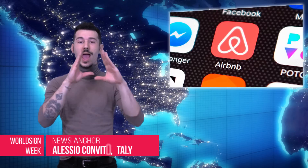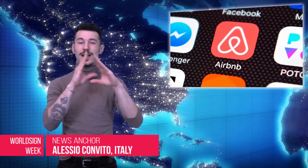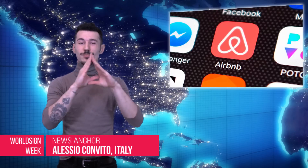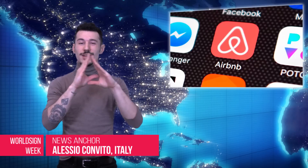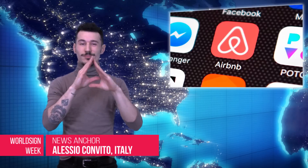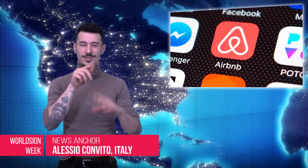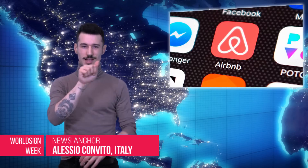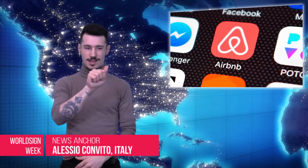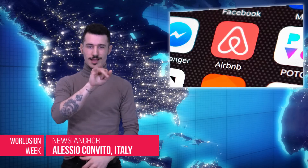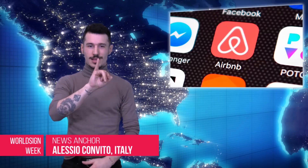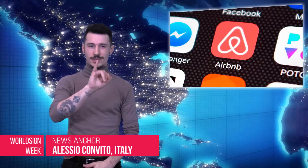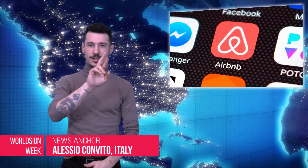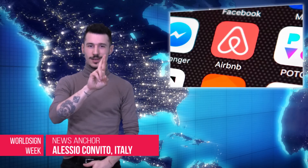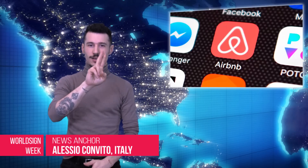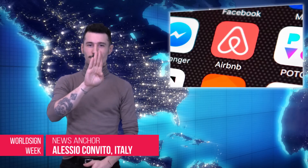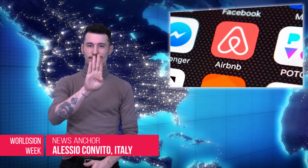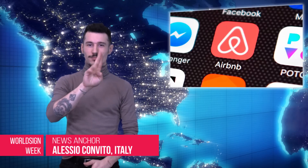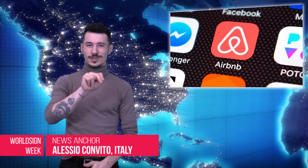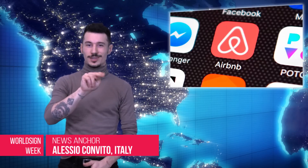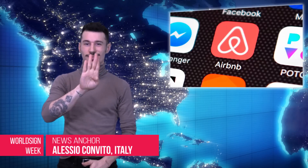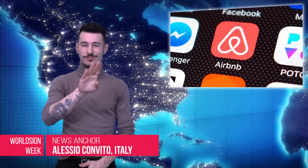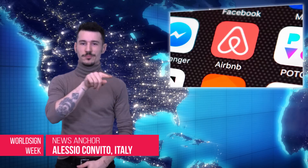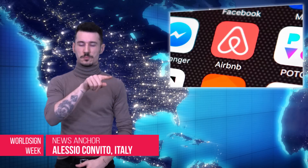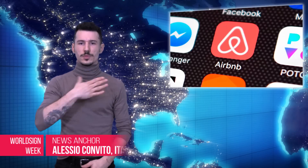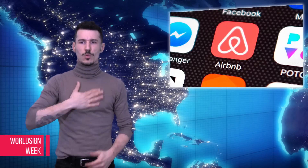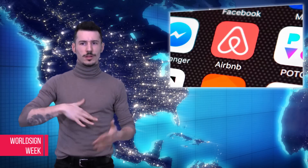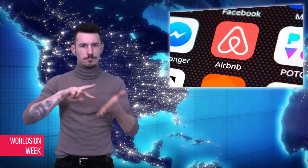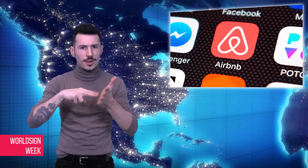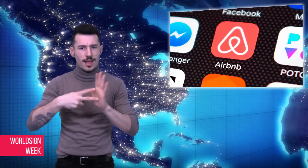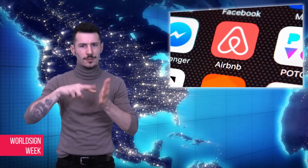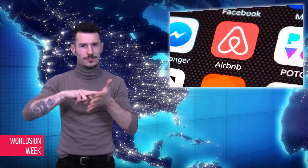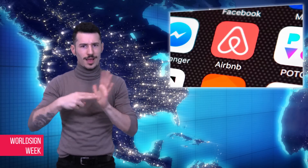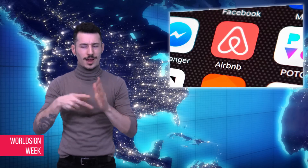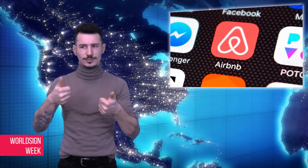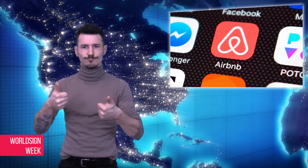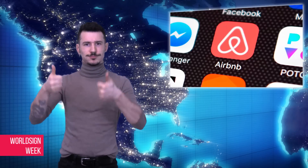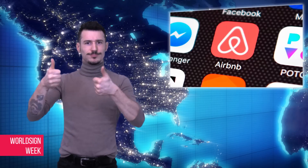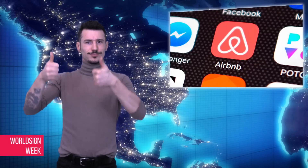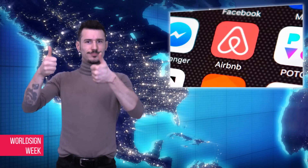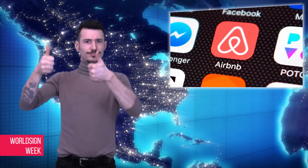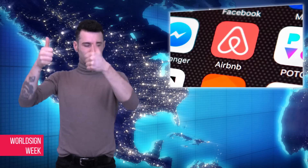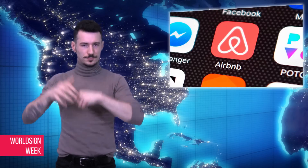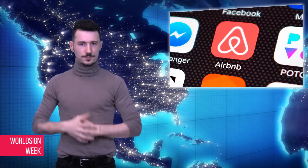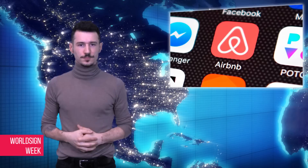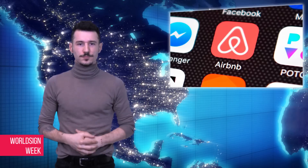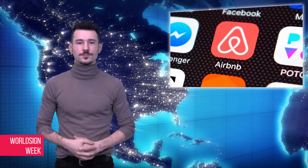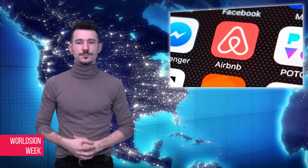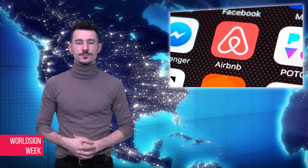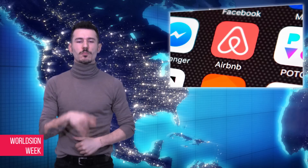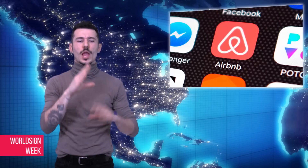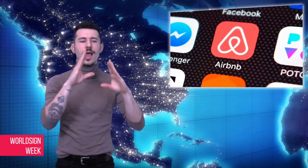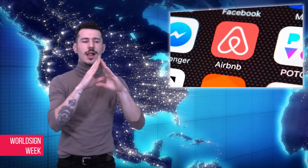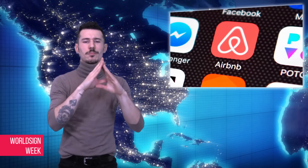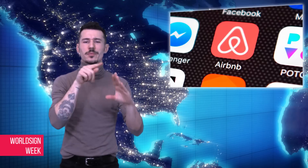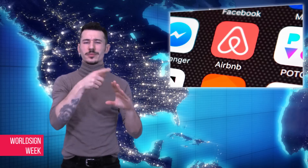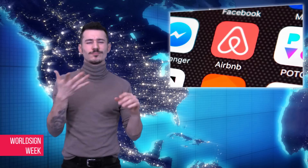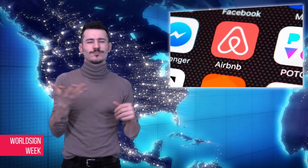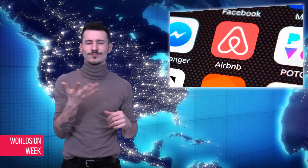Alessio: Airbnb plans to improve their listings